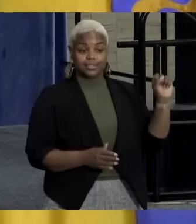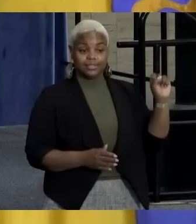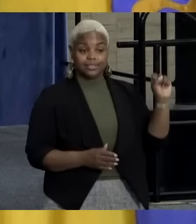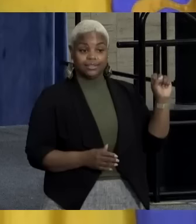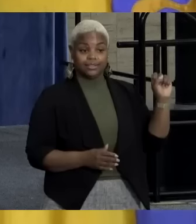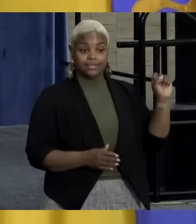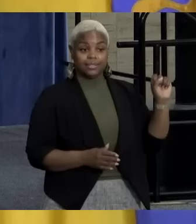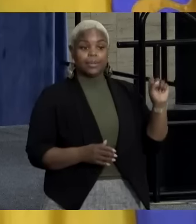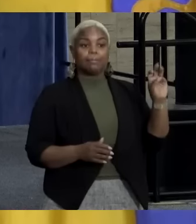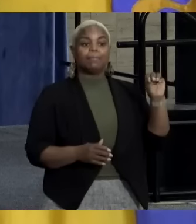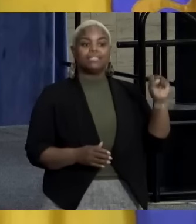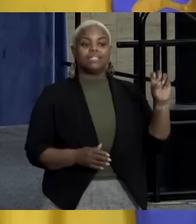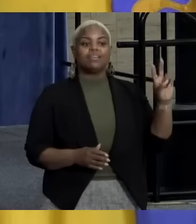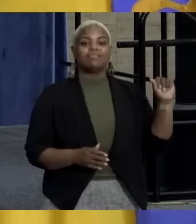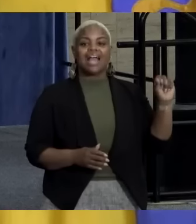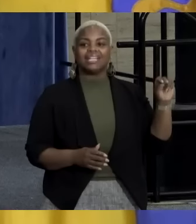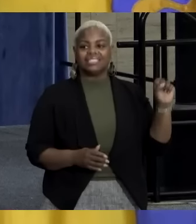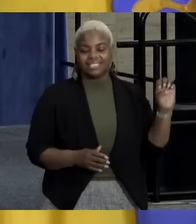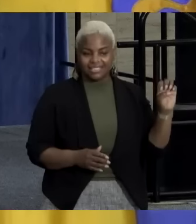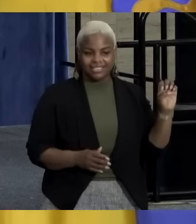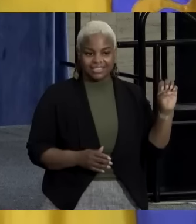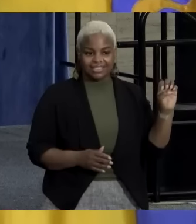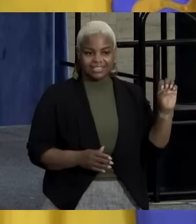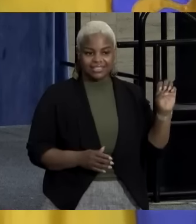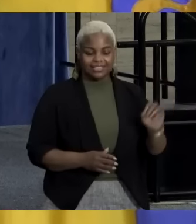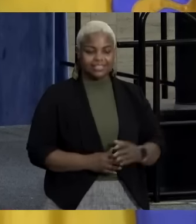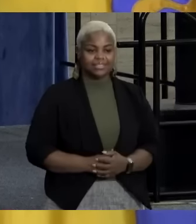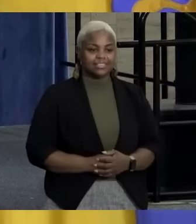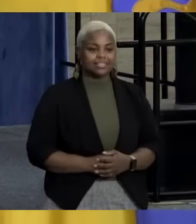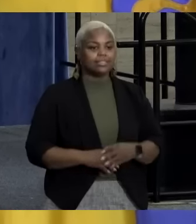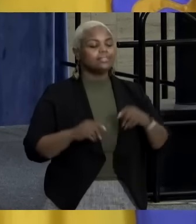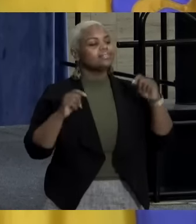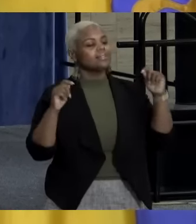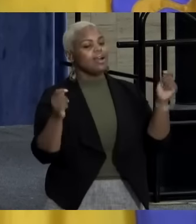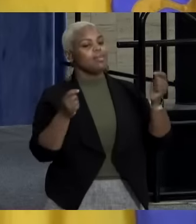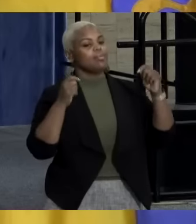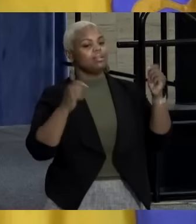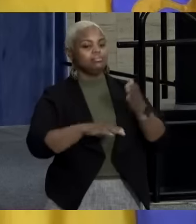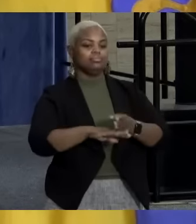who's here today to celebrate a new era in women's health. And we're grateful for your